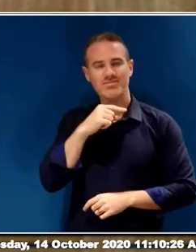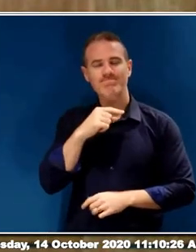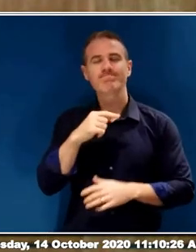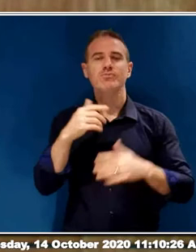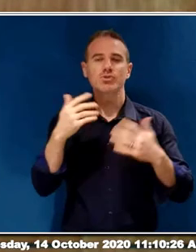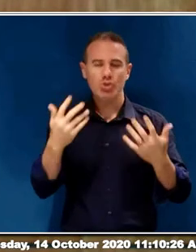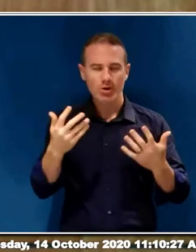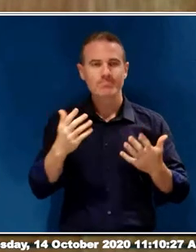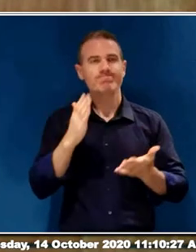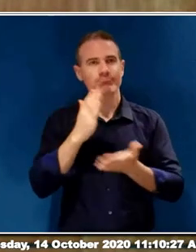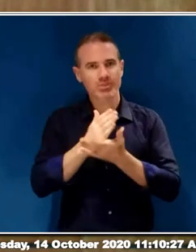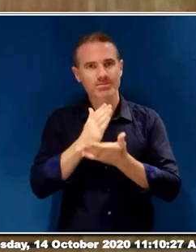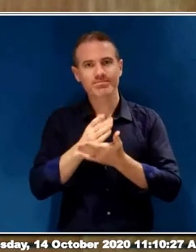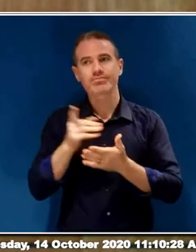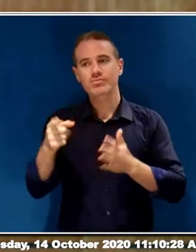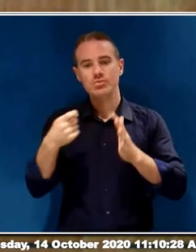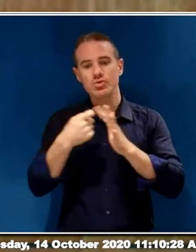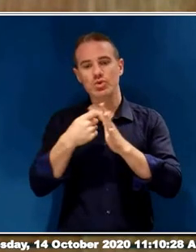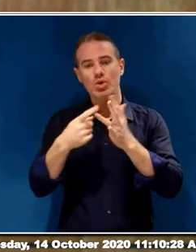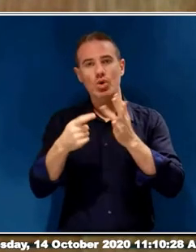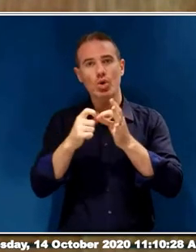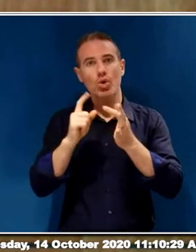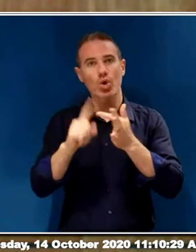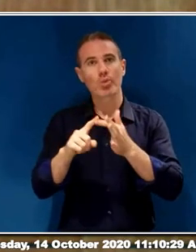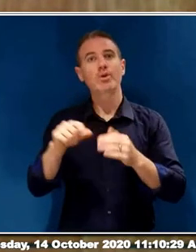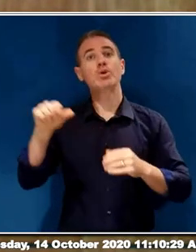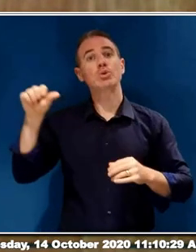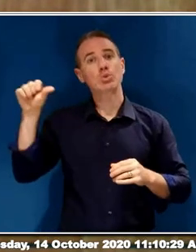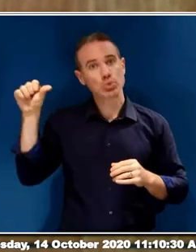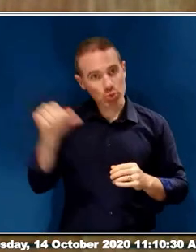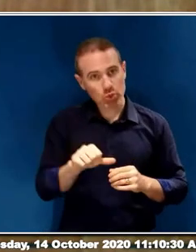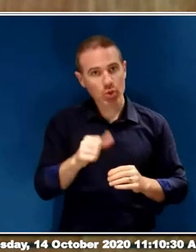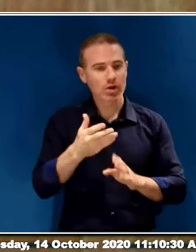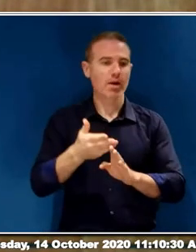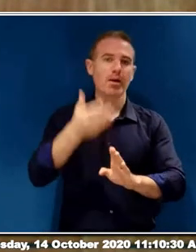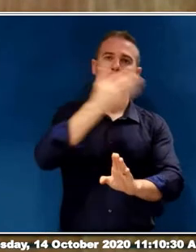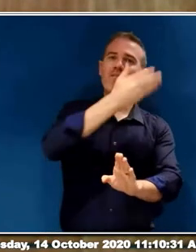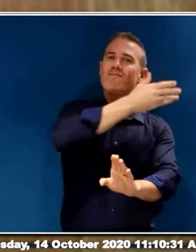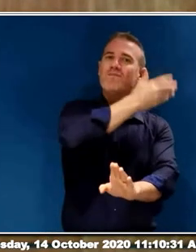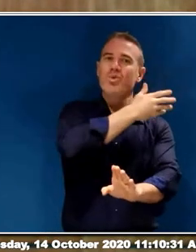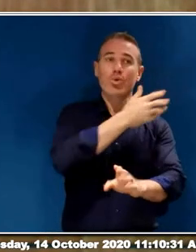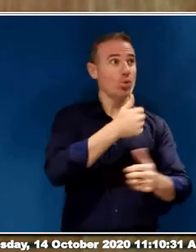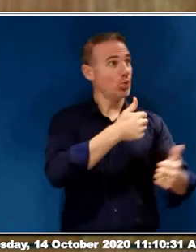been taken into that room, talked about not having the laptop, and then